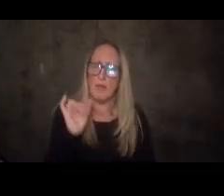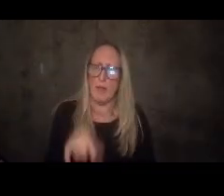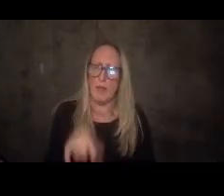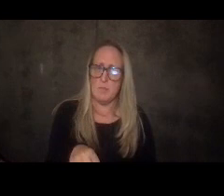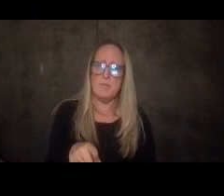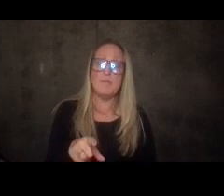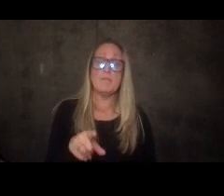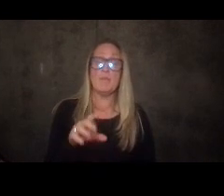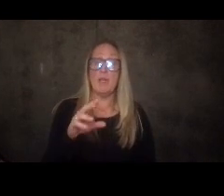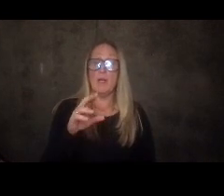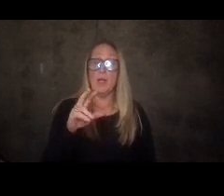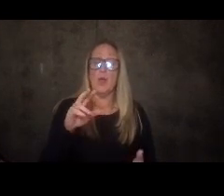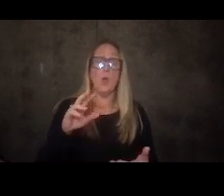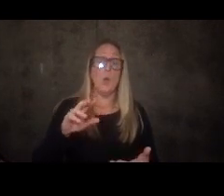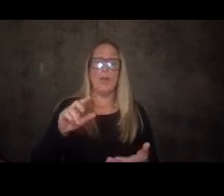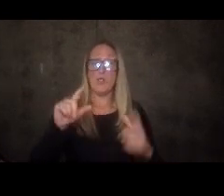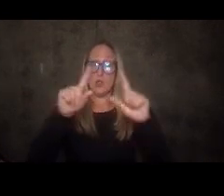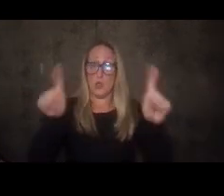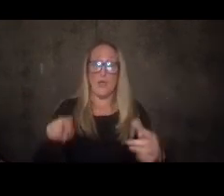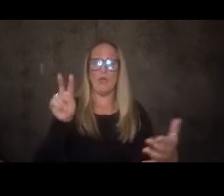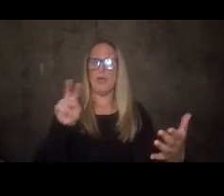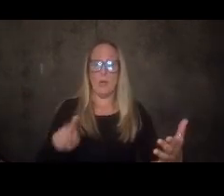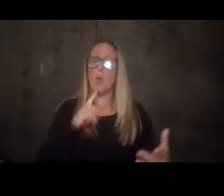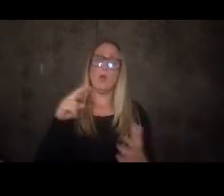reader, as it goes through the document, will read the text that I placed here.